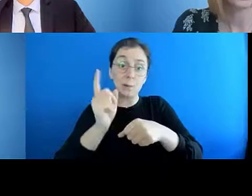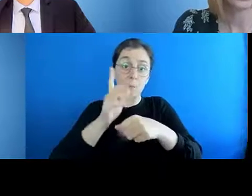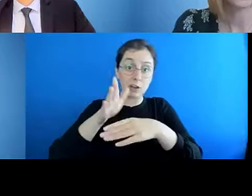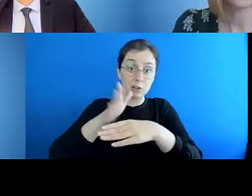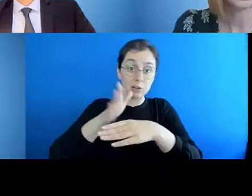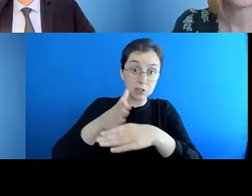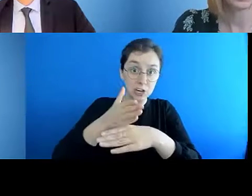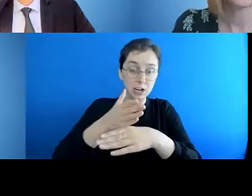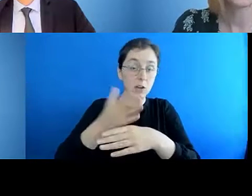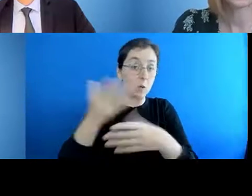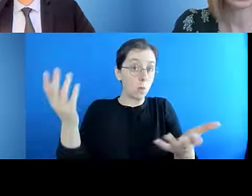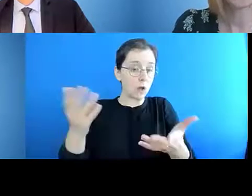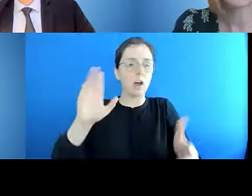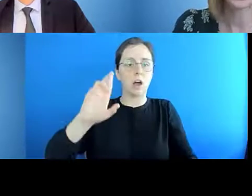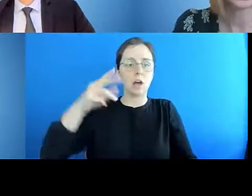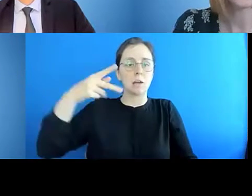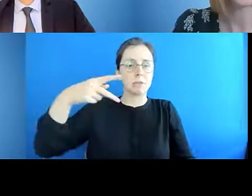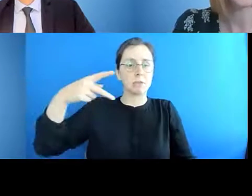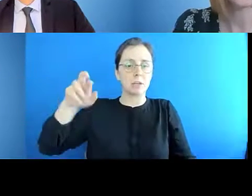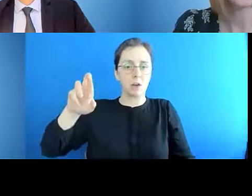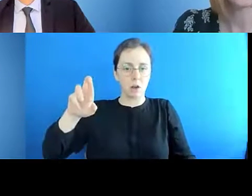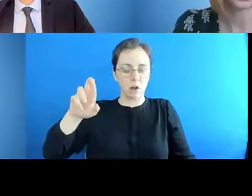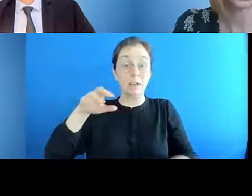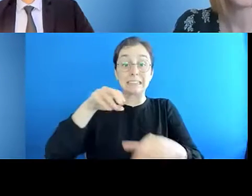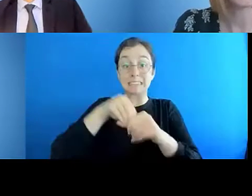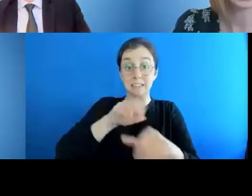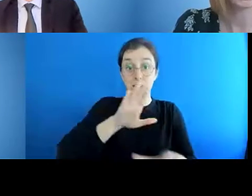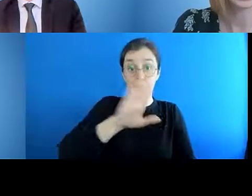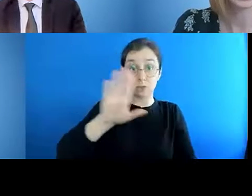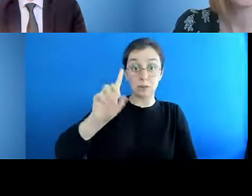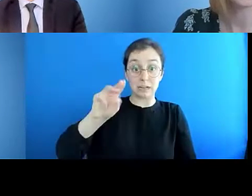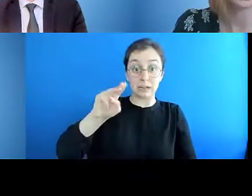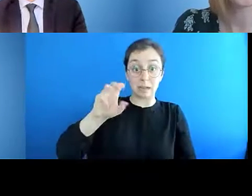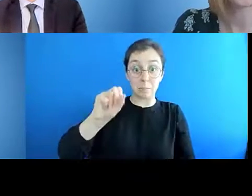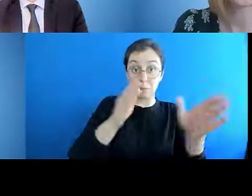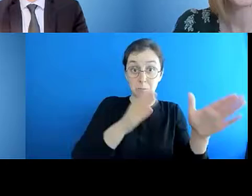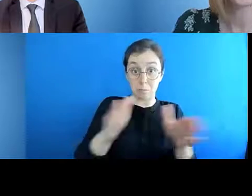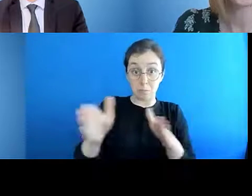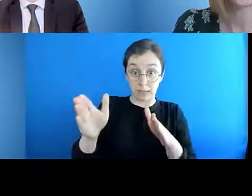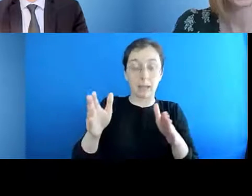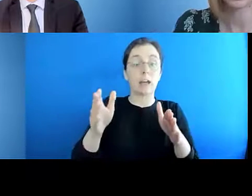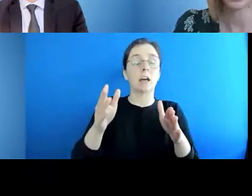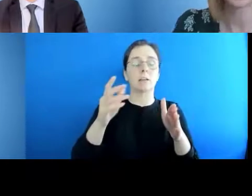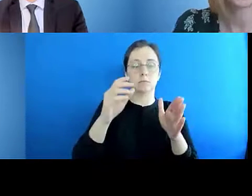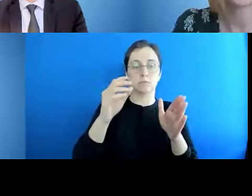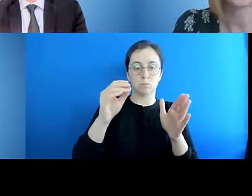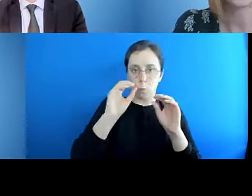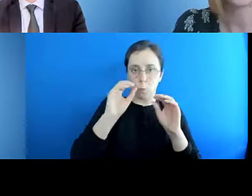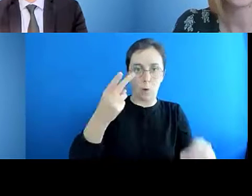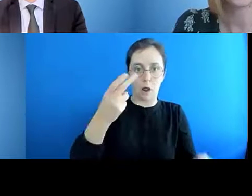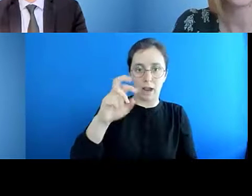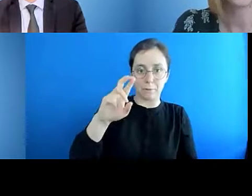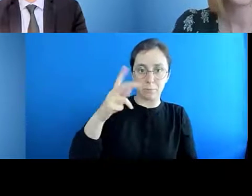So ... Well, you shouldn't have hyperlinks in your initial DMS plan. Once that's been approved and you start generating and sharing data,